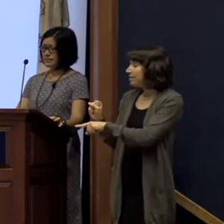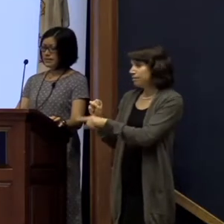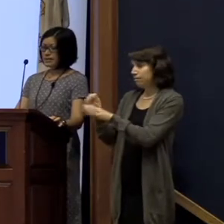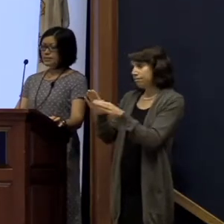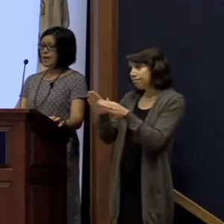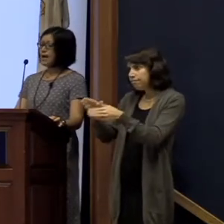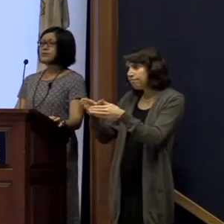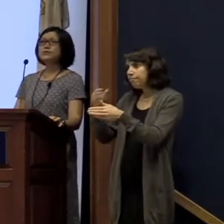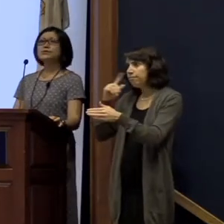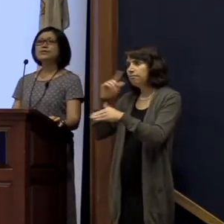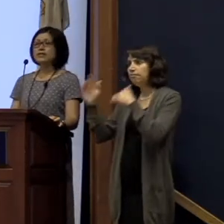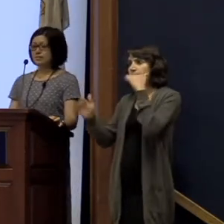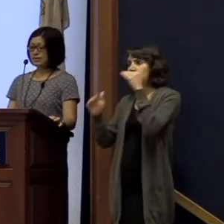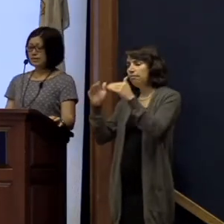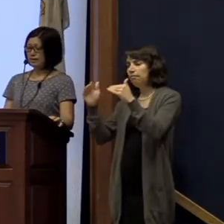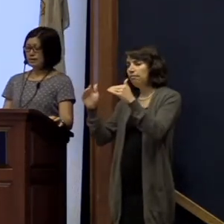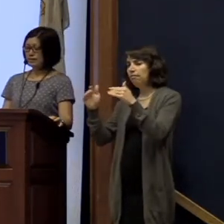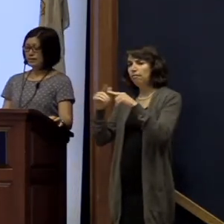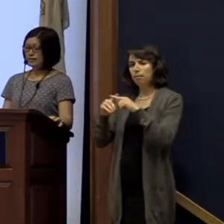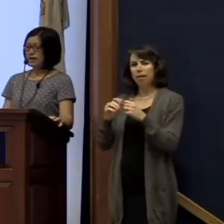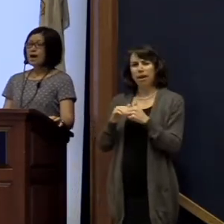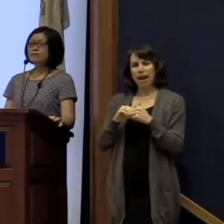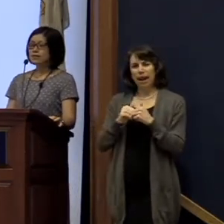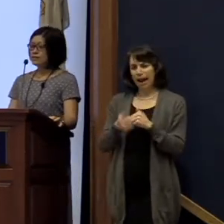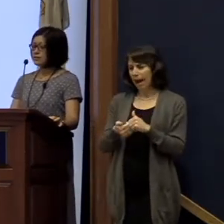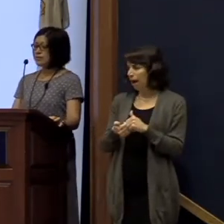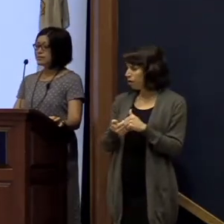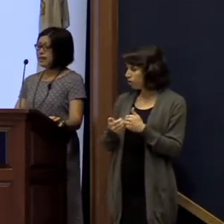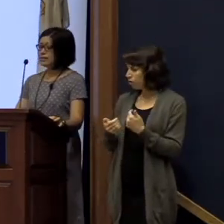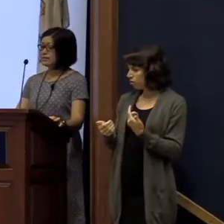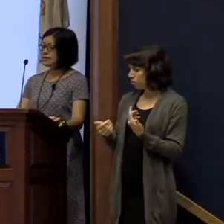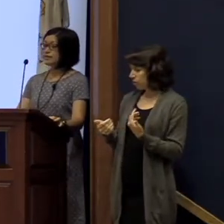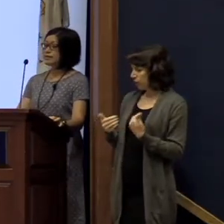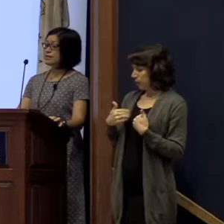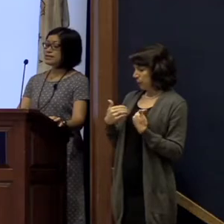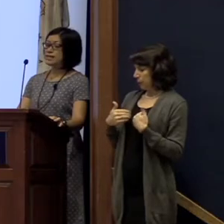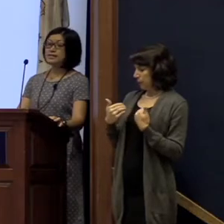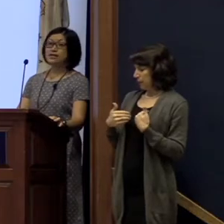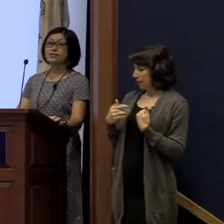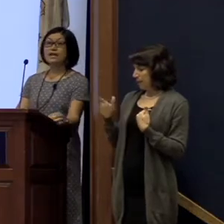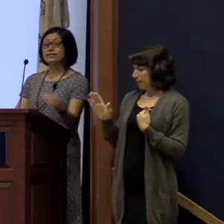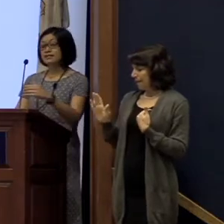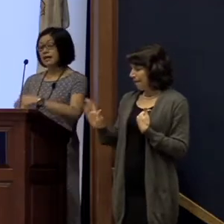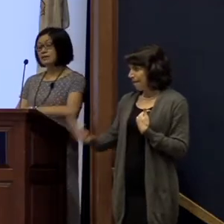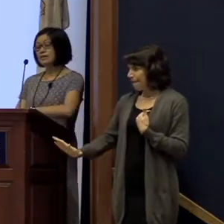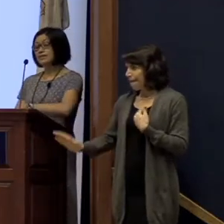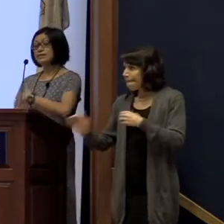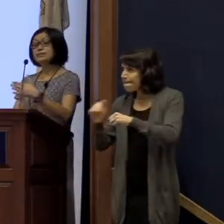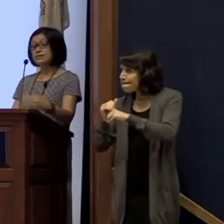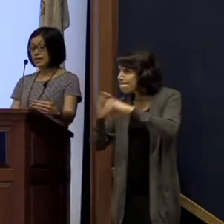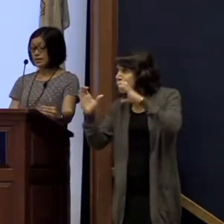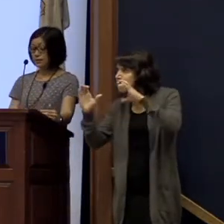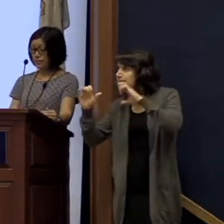But how do you think about science? How do they describe science? Is a good indicator of how science is communicated to them?